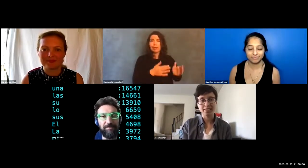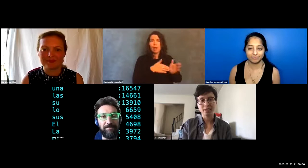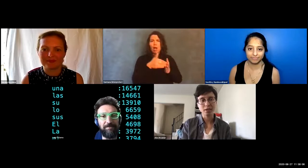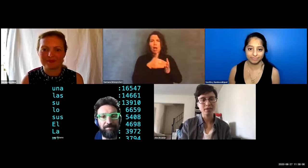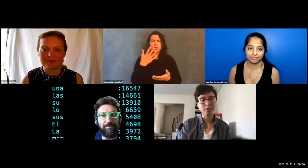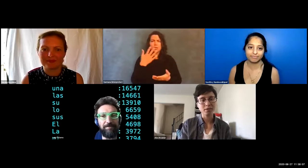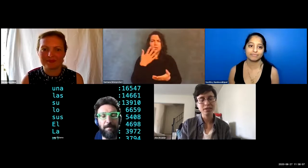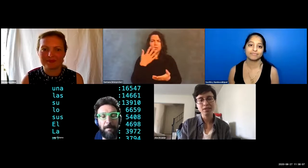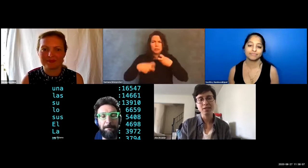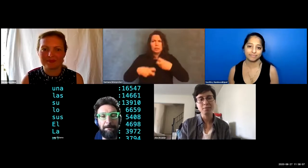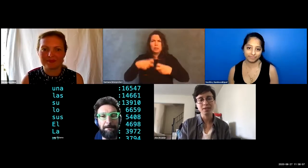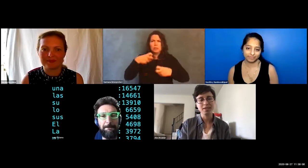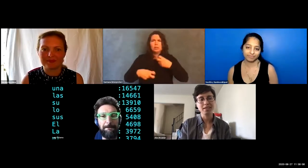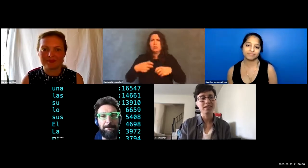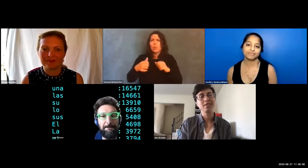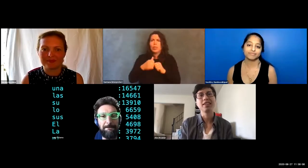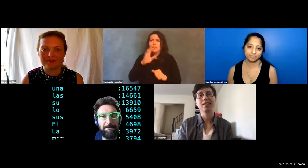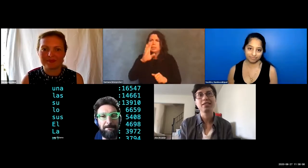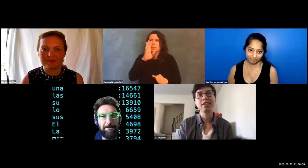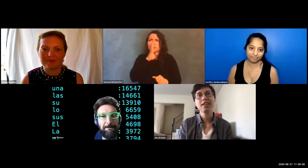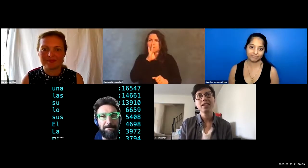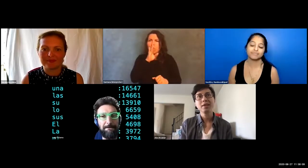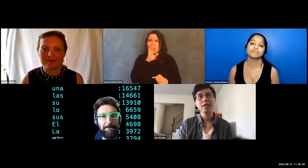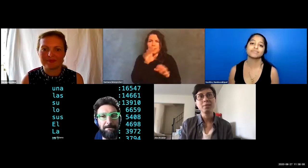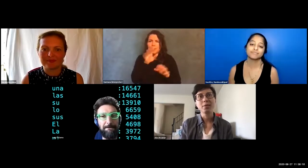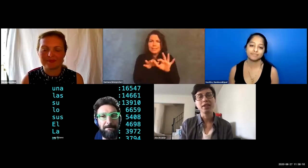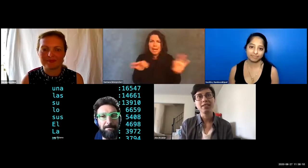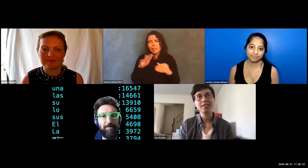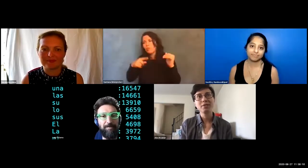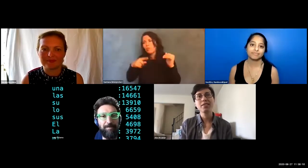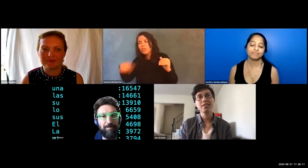than the parser are Russian because as I was saying, there’s is many more differences